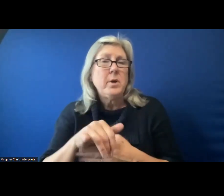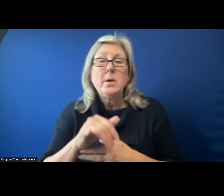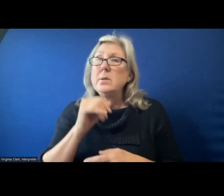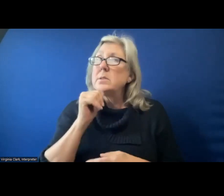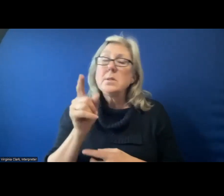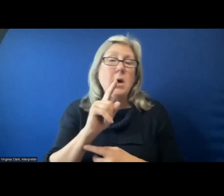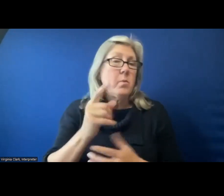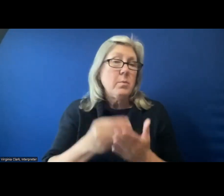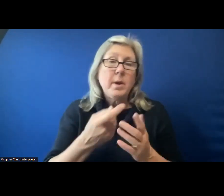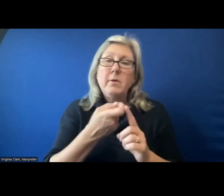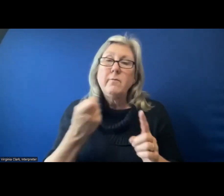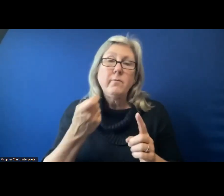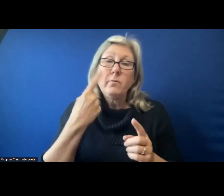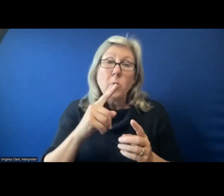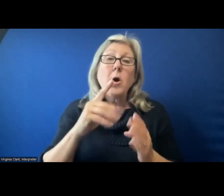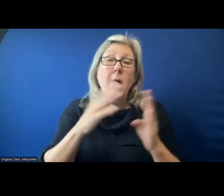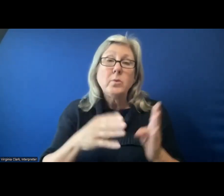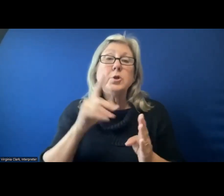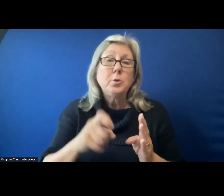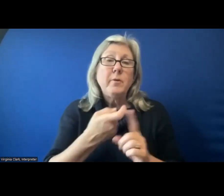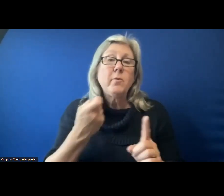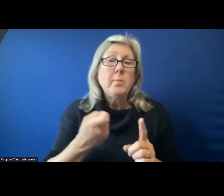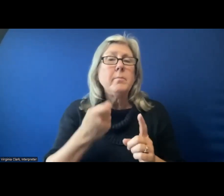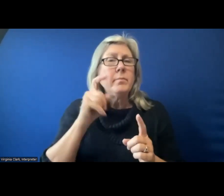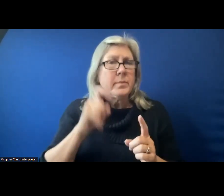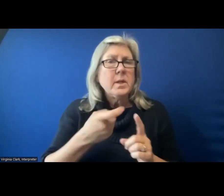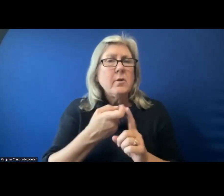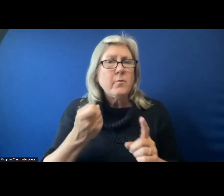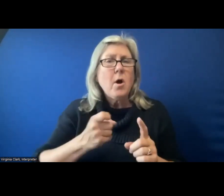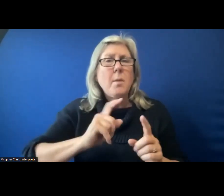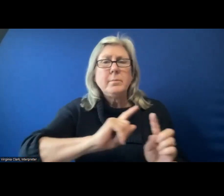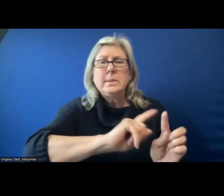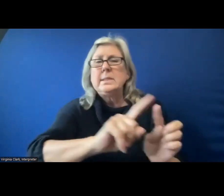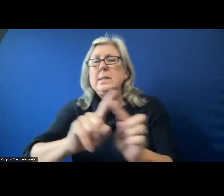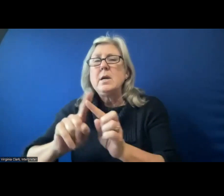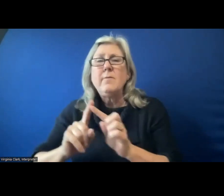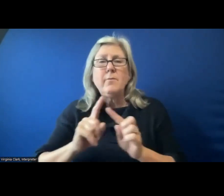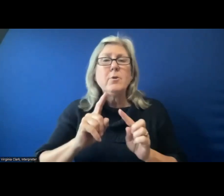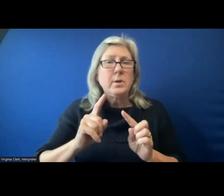should come from. It needs to come from all the many different benefit programs that flow